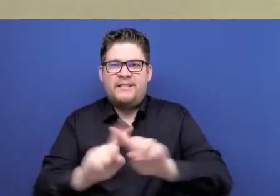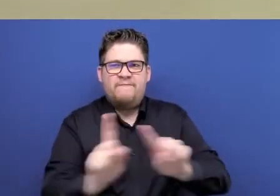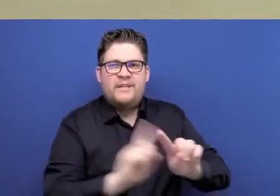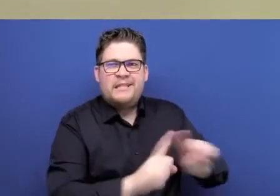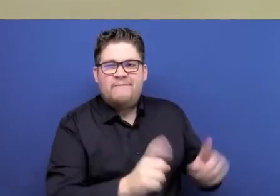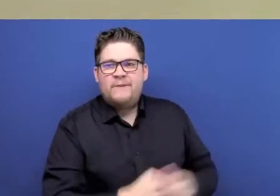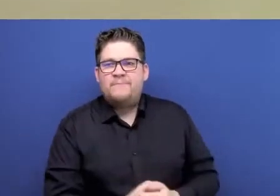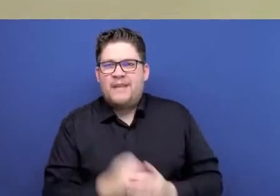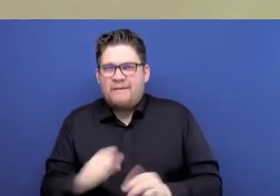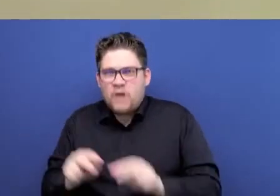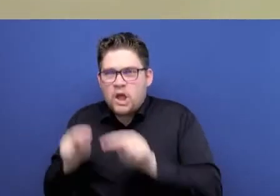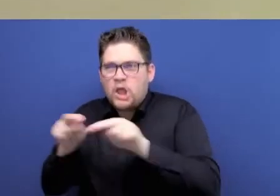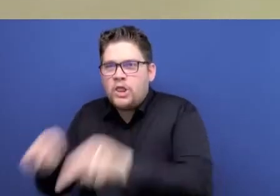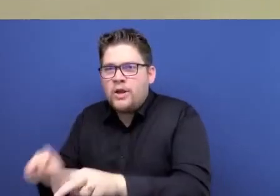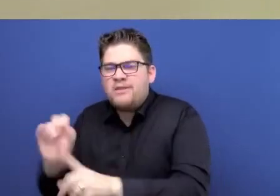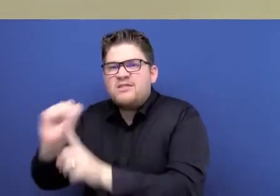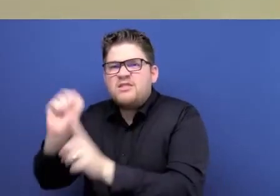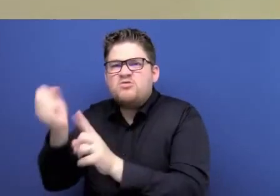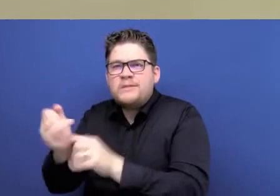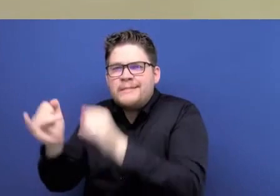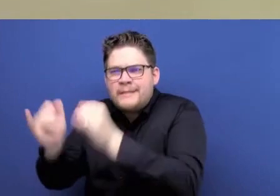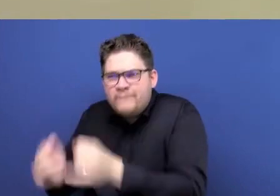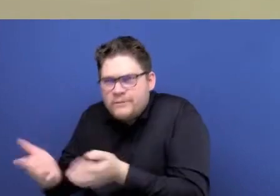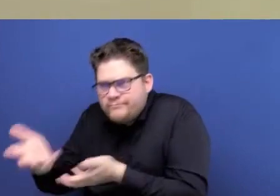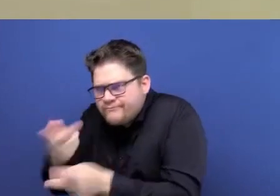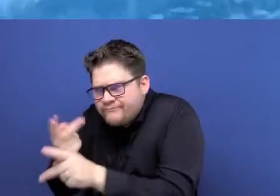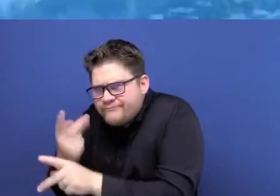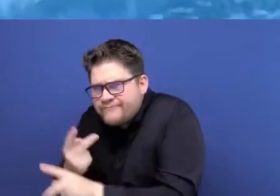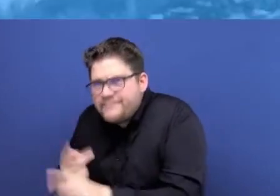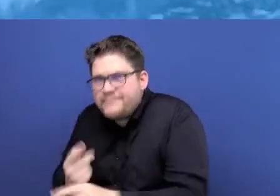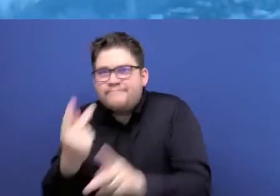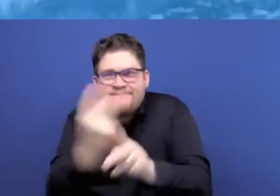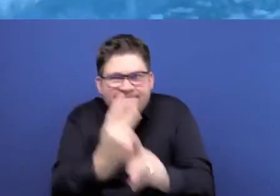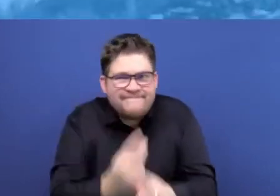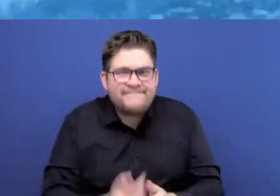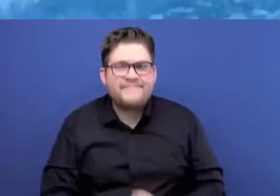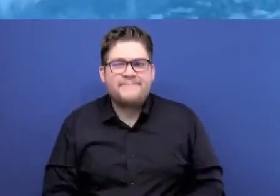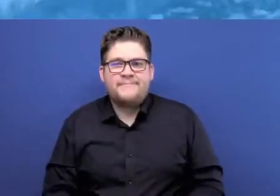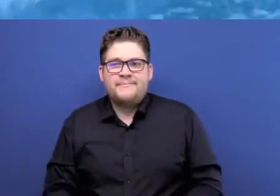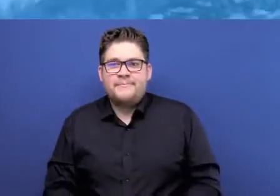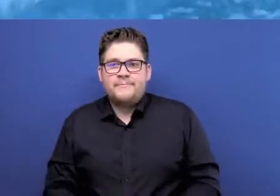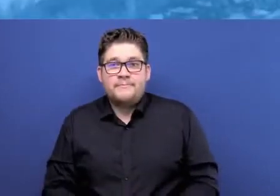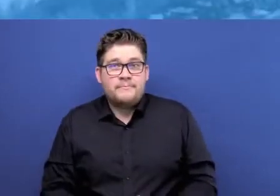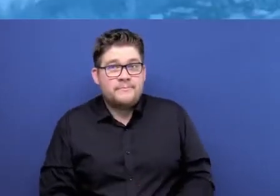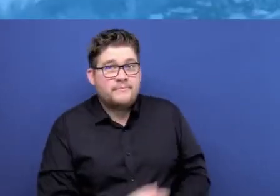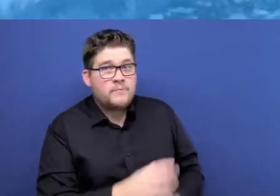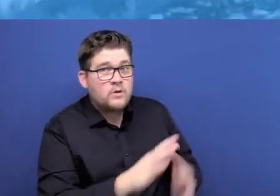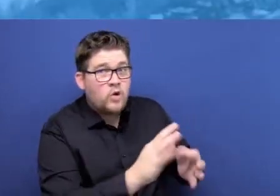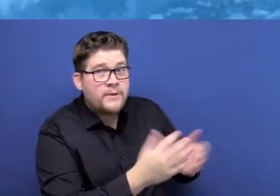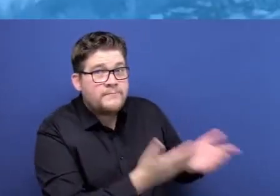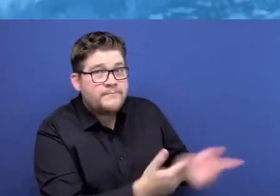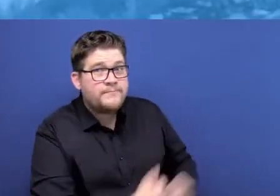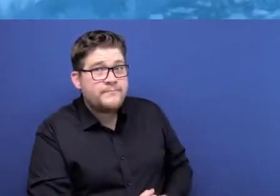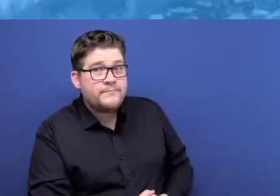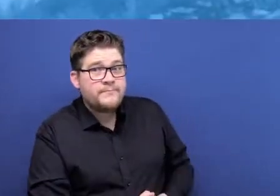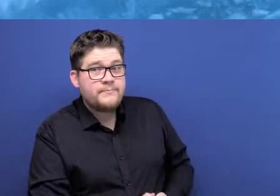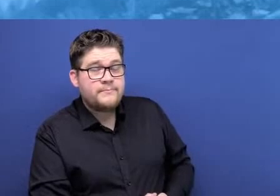else would like to provide something there. And maybe I'll